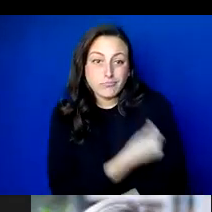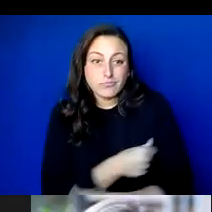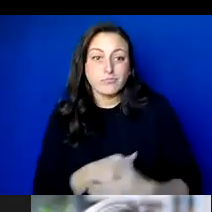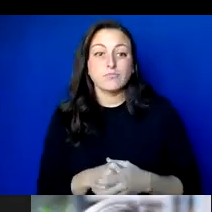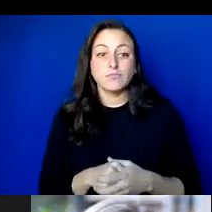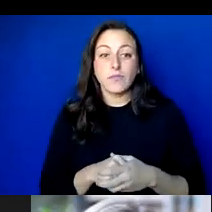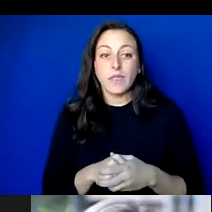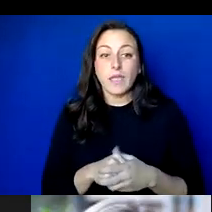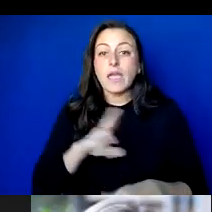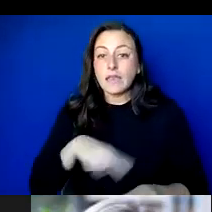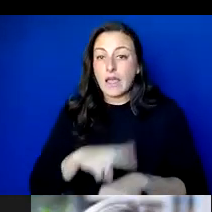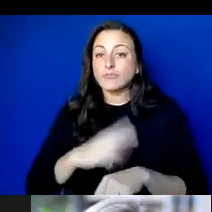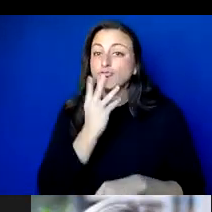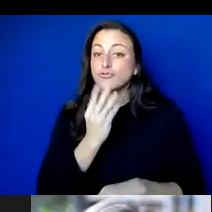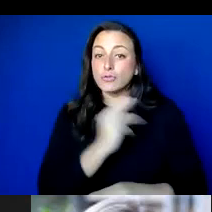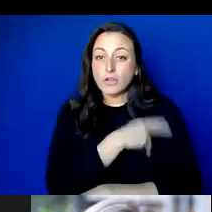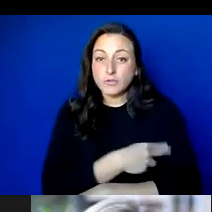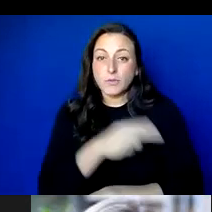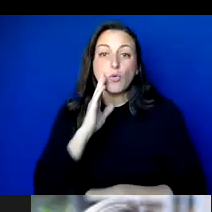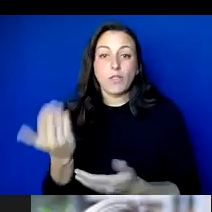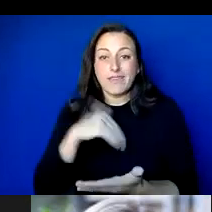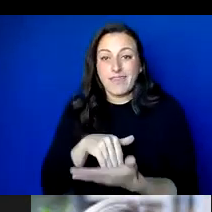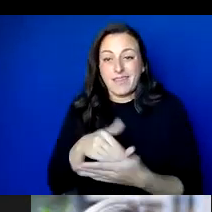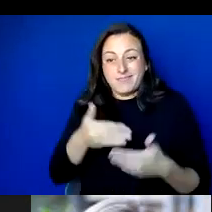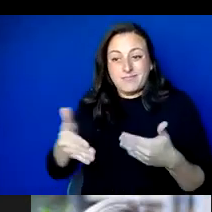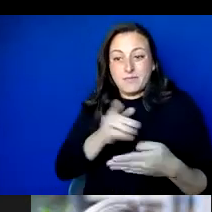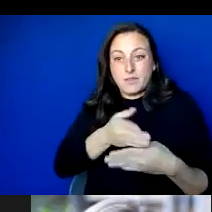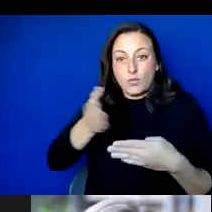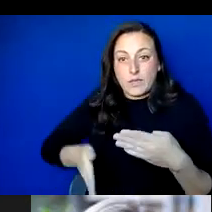going next weekend too or this coming weekend. And then this week we have eight equity